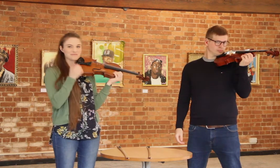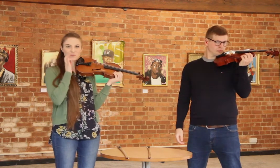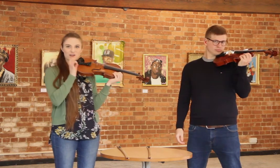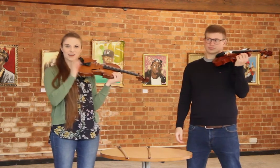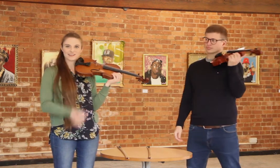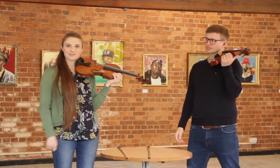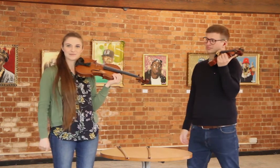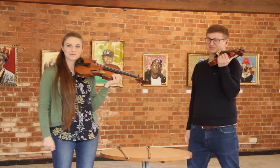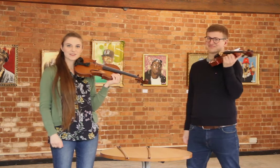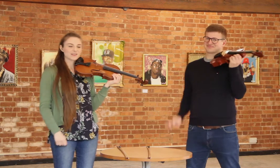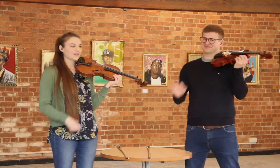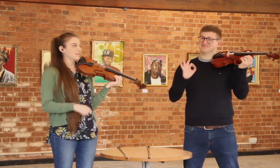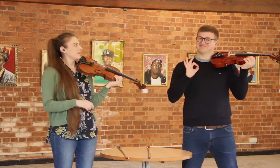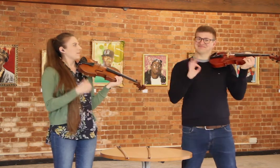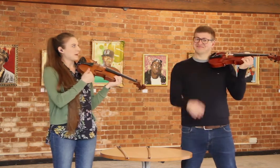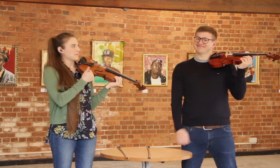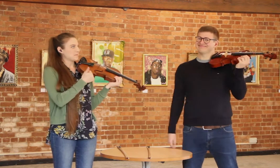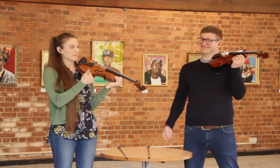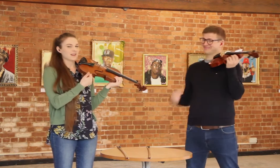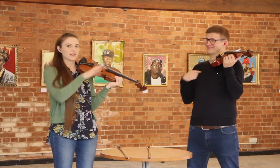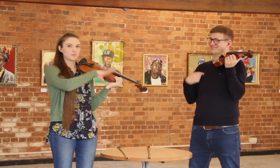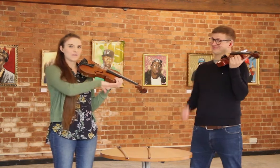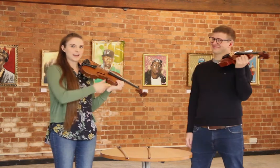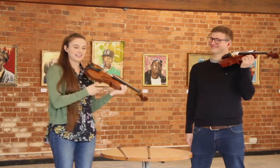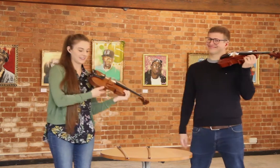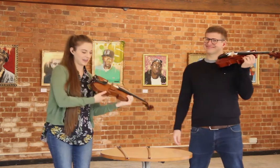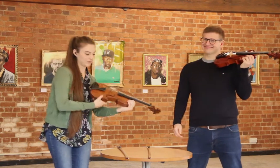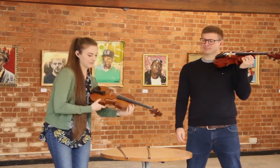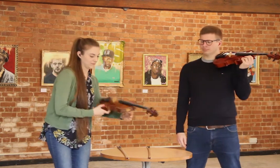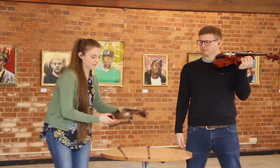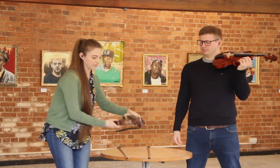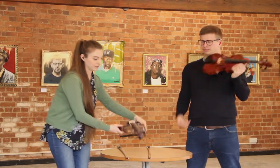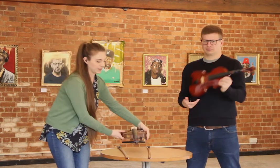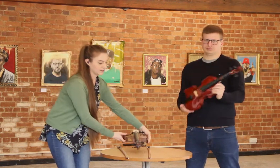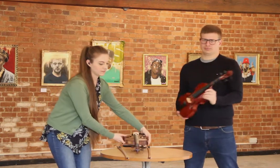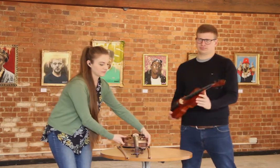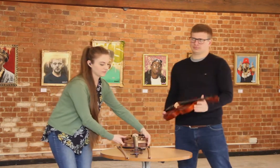Perfect! OK. Let’s put the violins down for a second